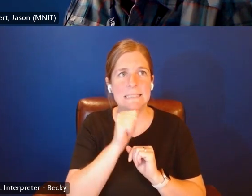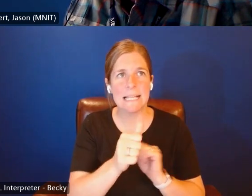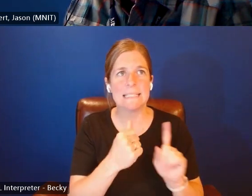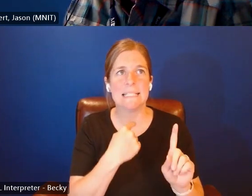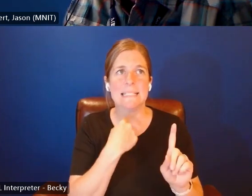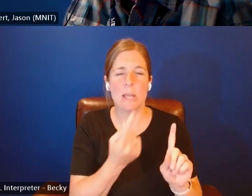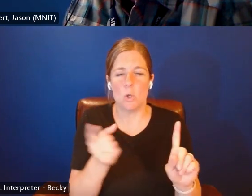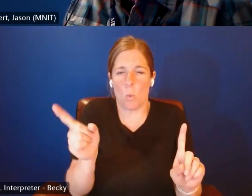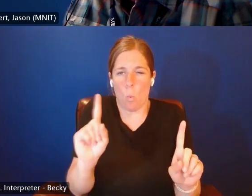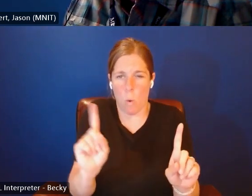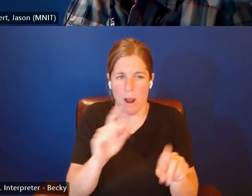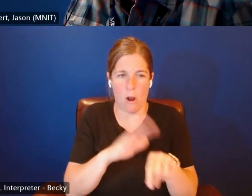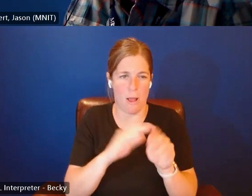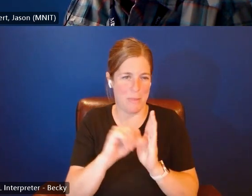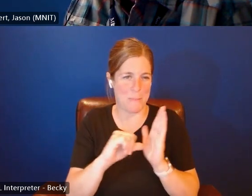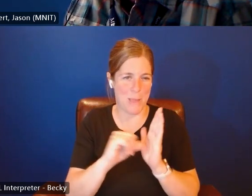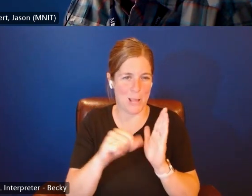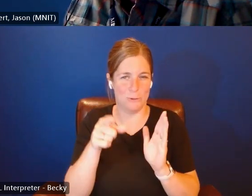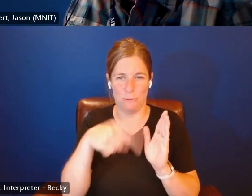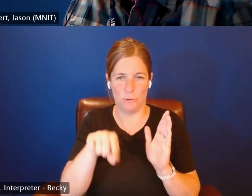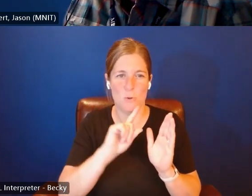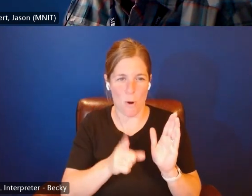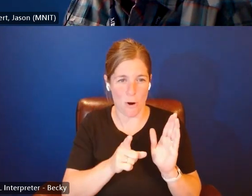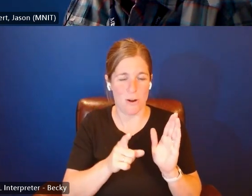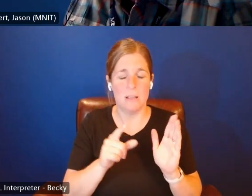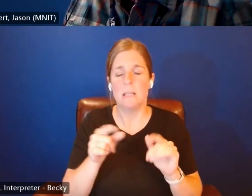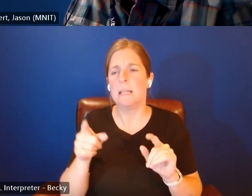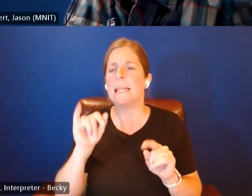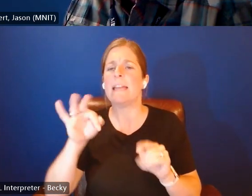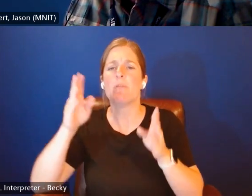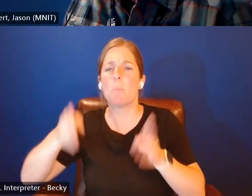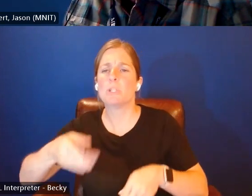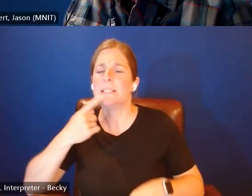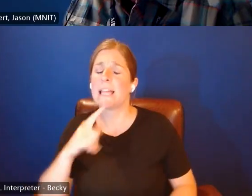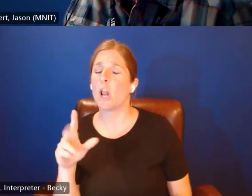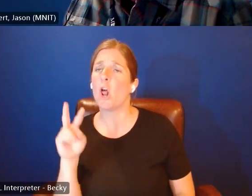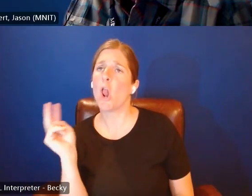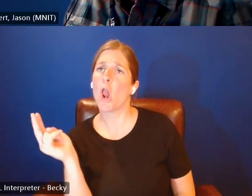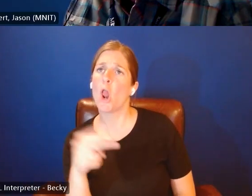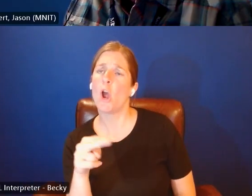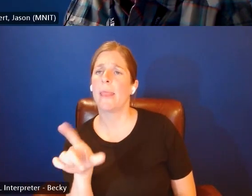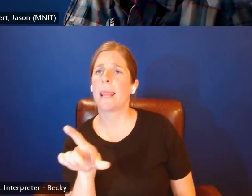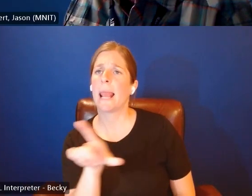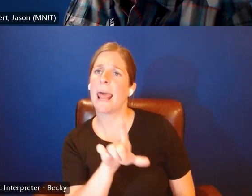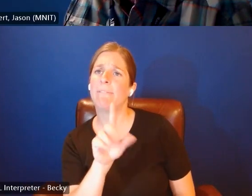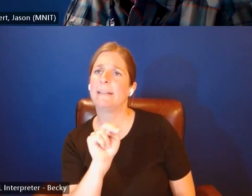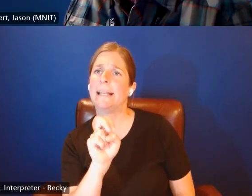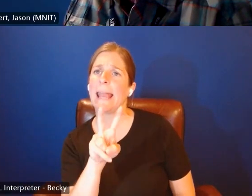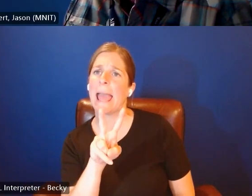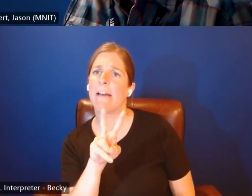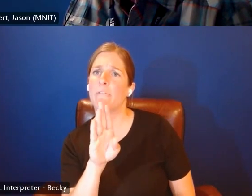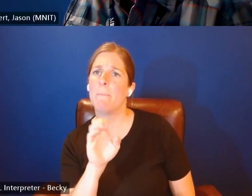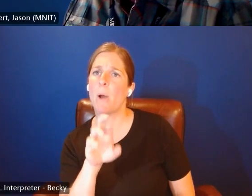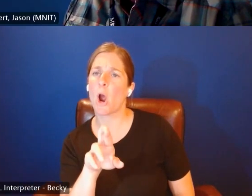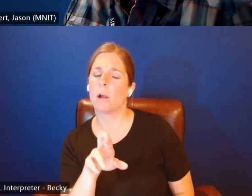So if someone says you look at the left nav bar, that doesn't necessarily mean anything